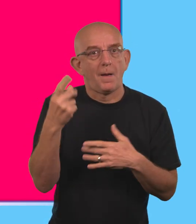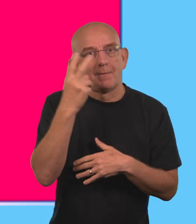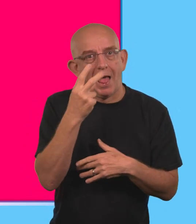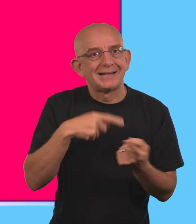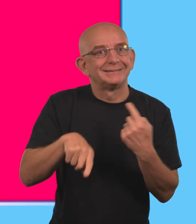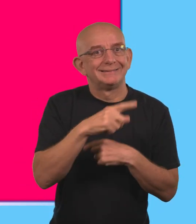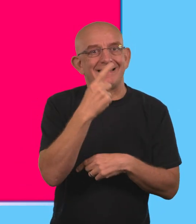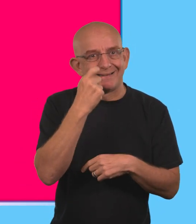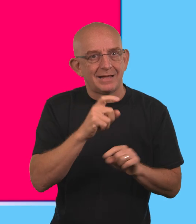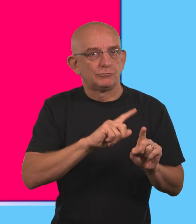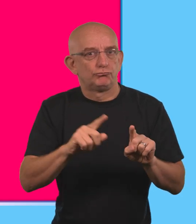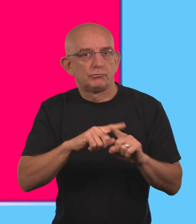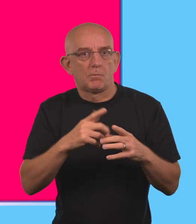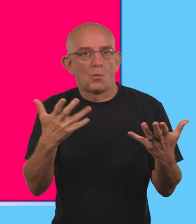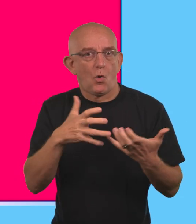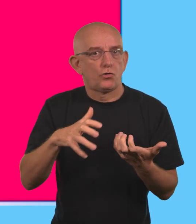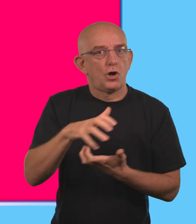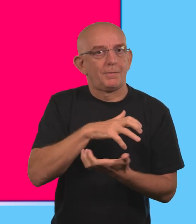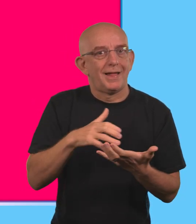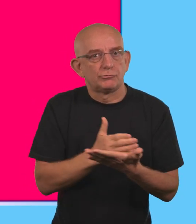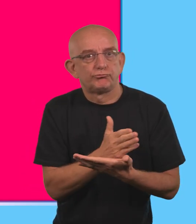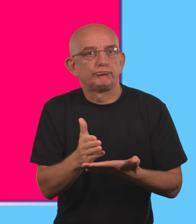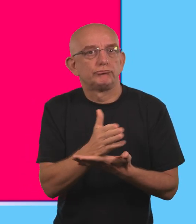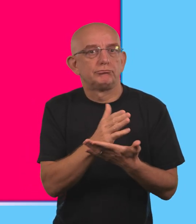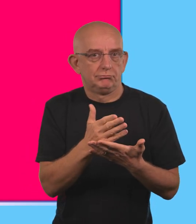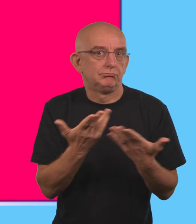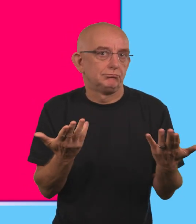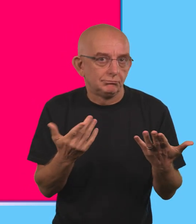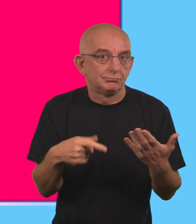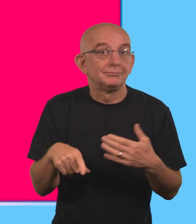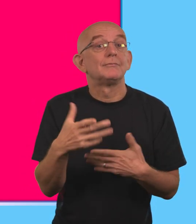and showed that blind people can play much more complex games even.